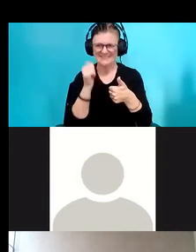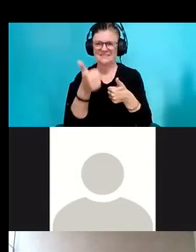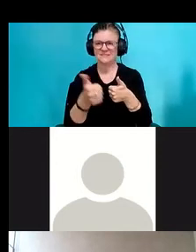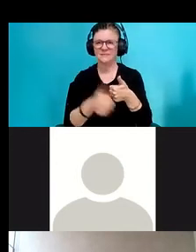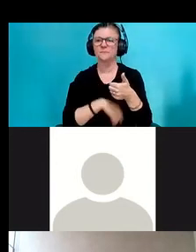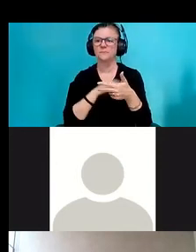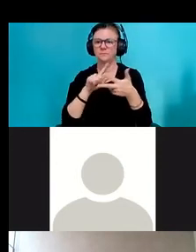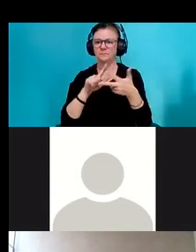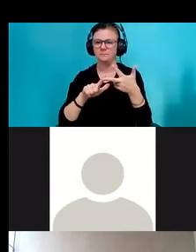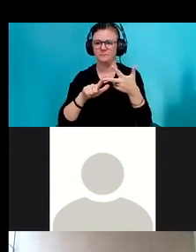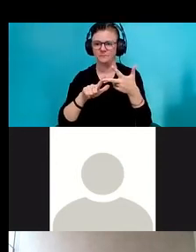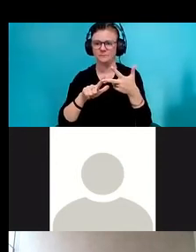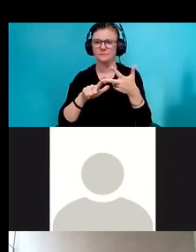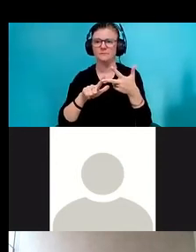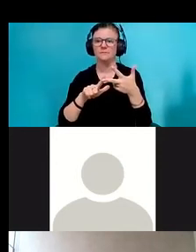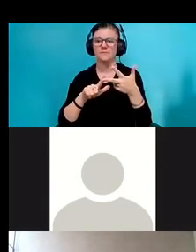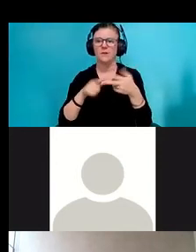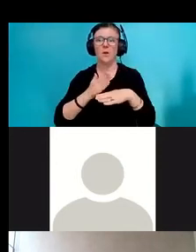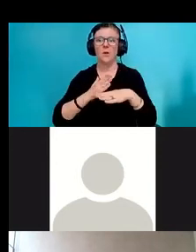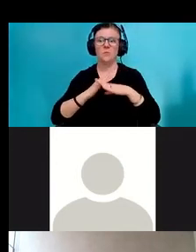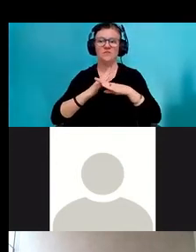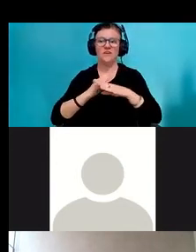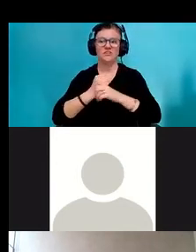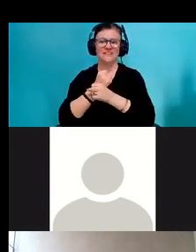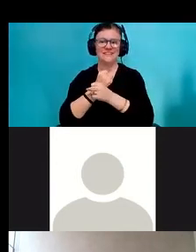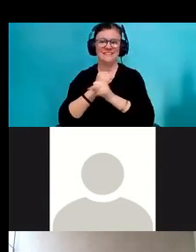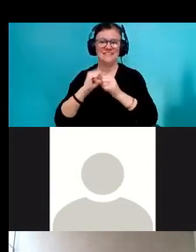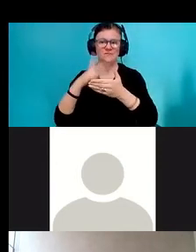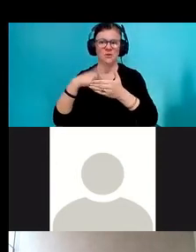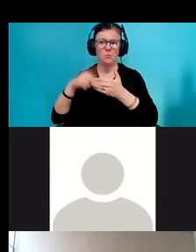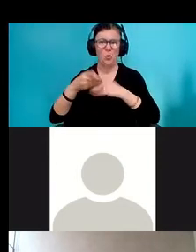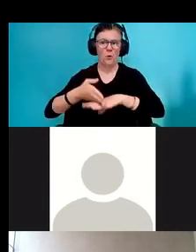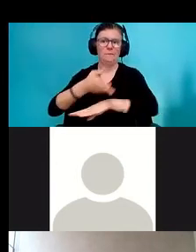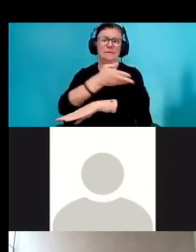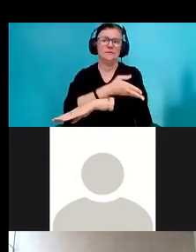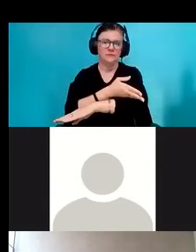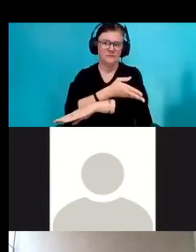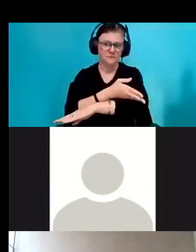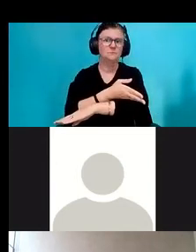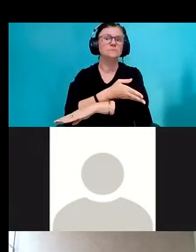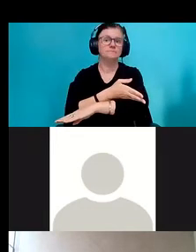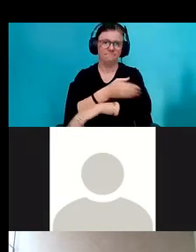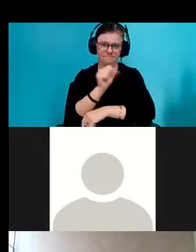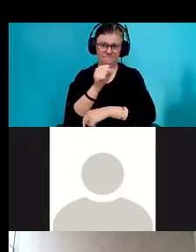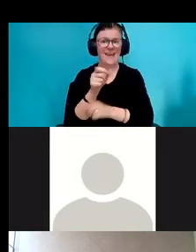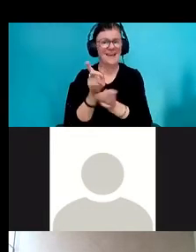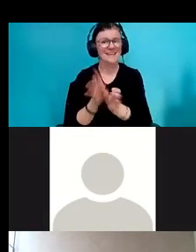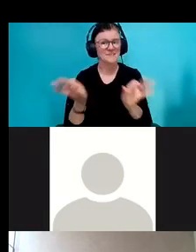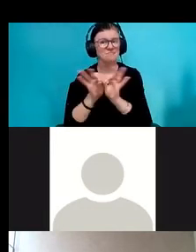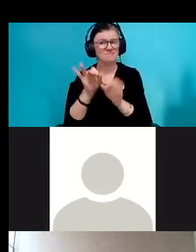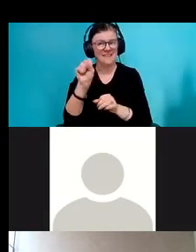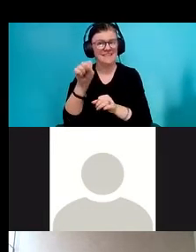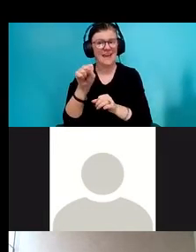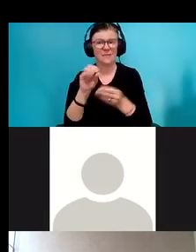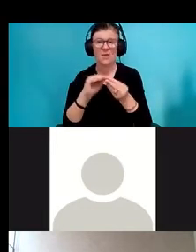"Details." "The increase in prevention and safety programs is large and relevant." Exactly.